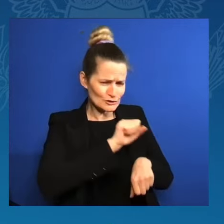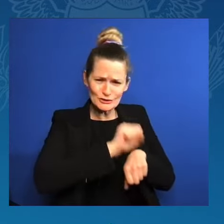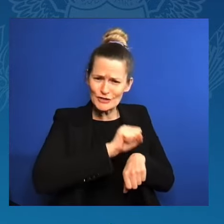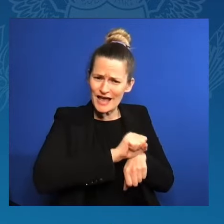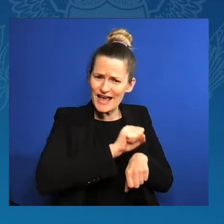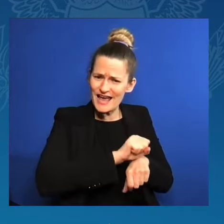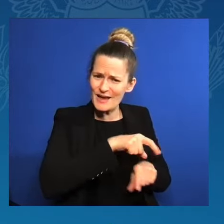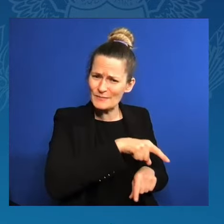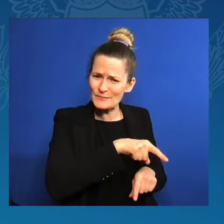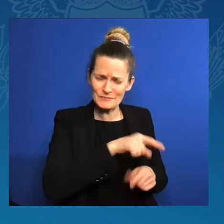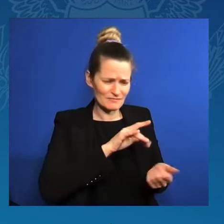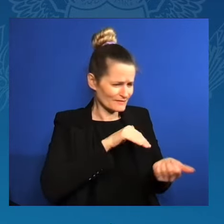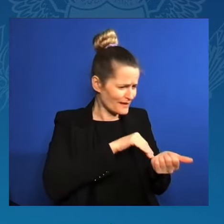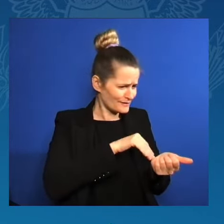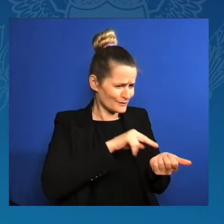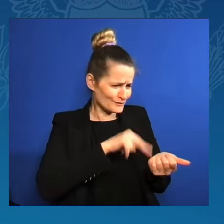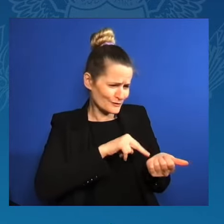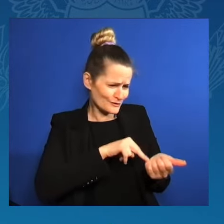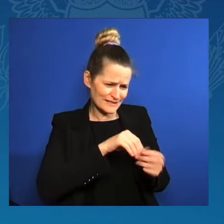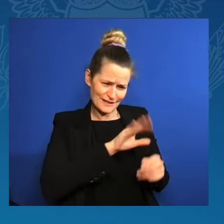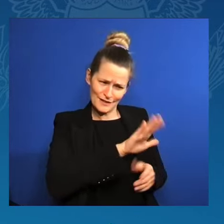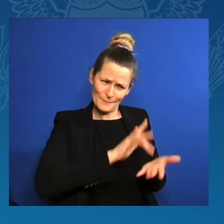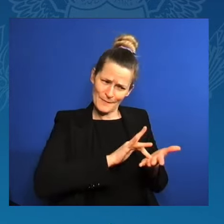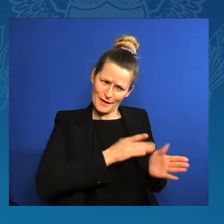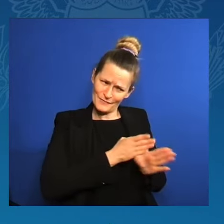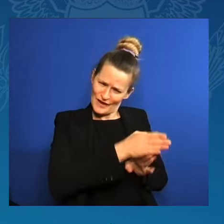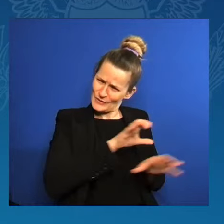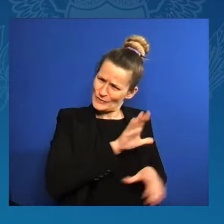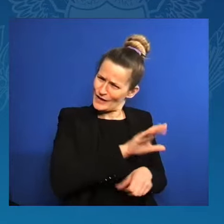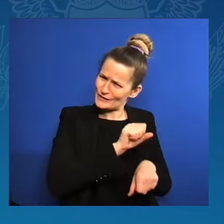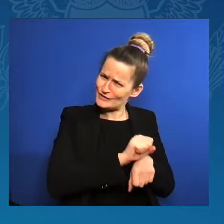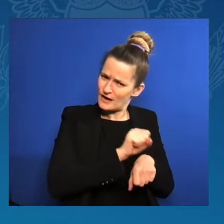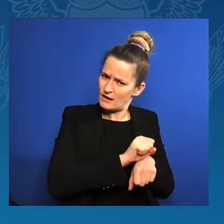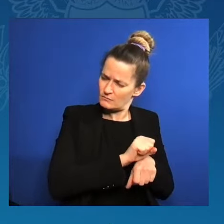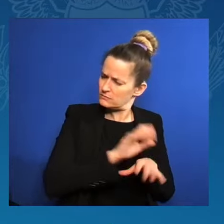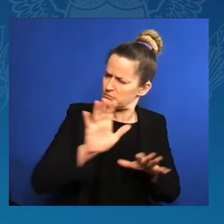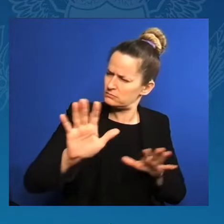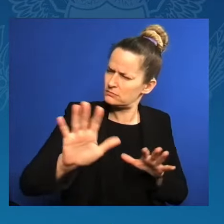In these past 365 days, extreme laws --